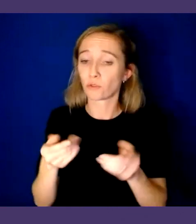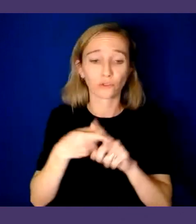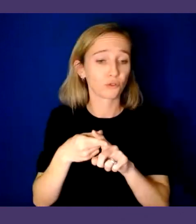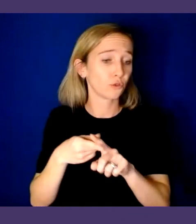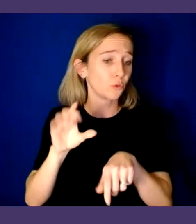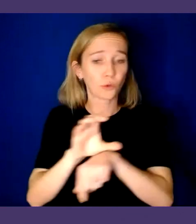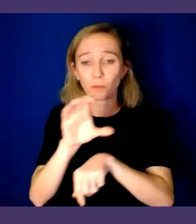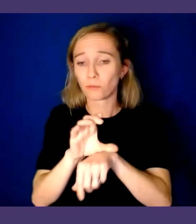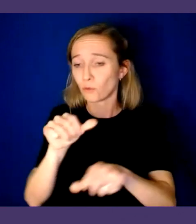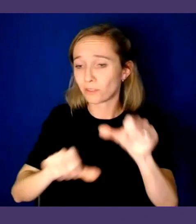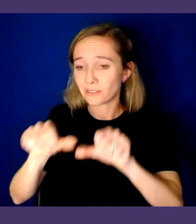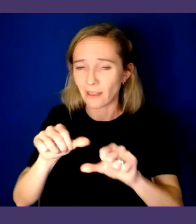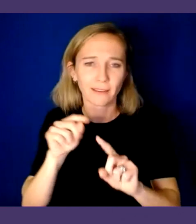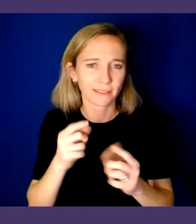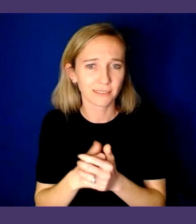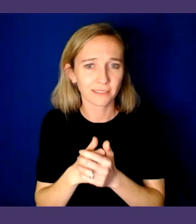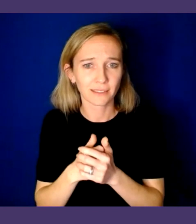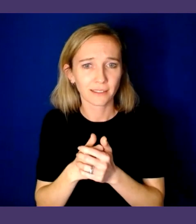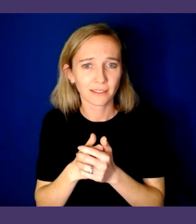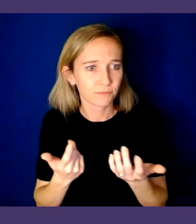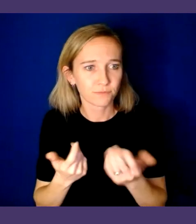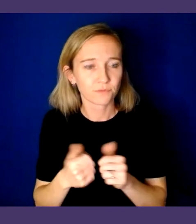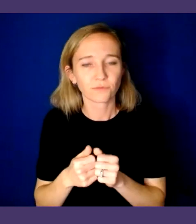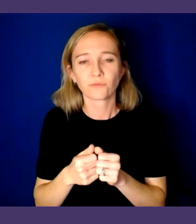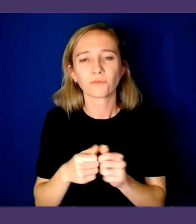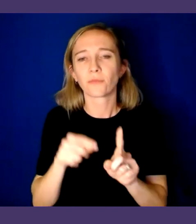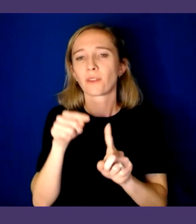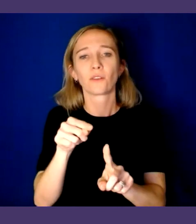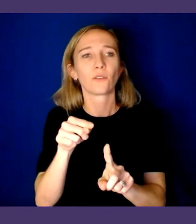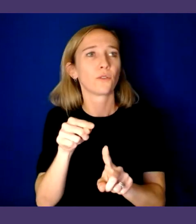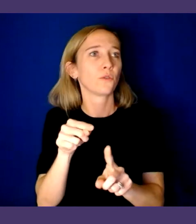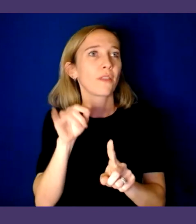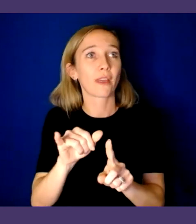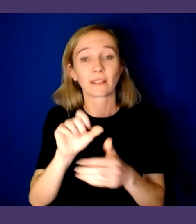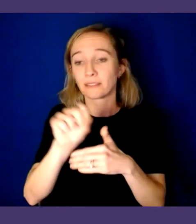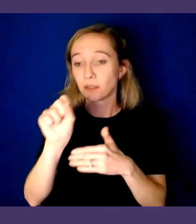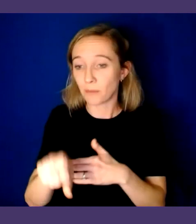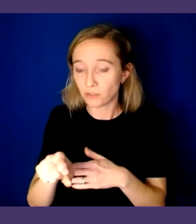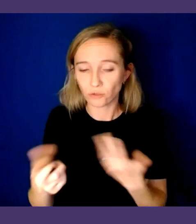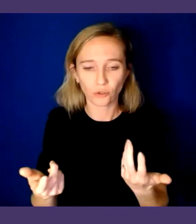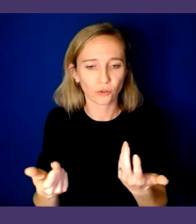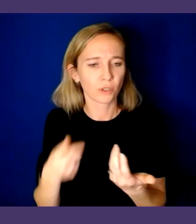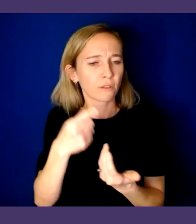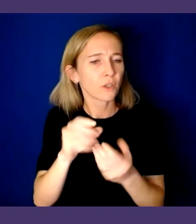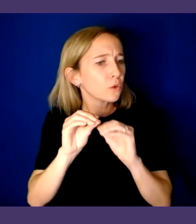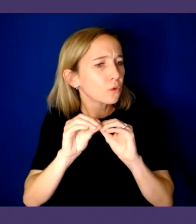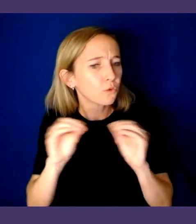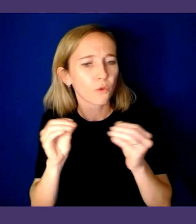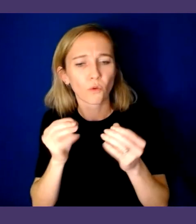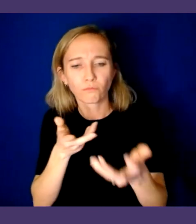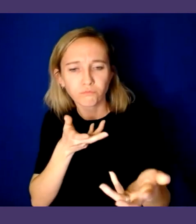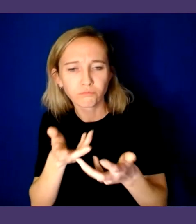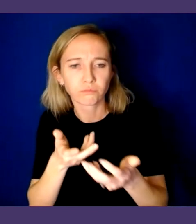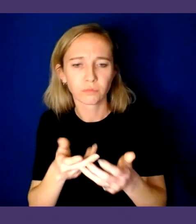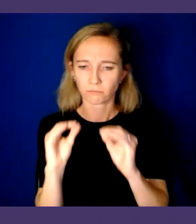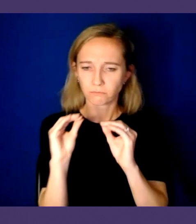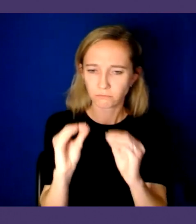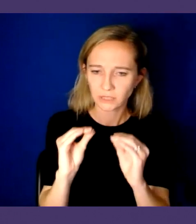don't spend any time in the semester or quarter talking and teaching your students about accessibility. What do you need to be able to do that?